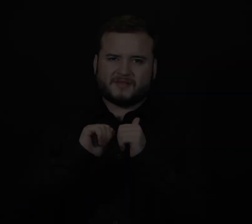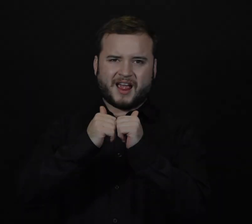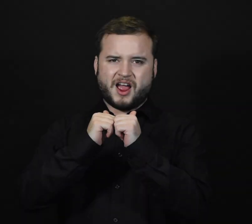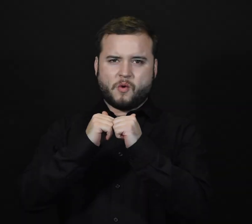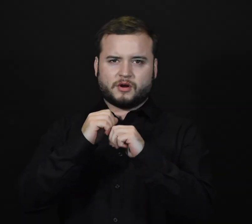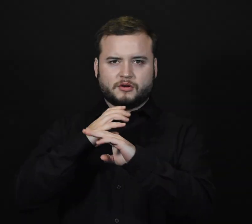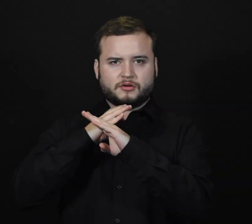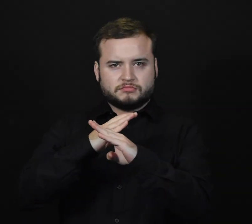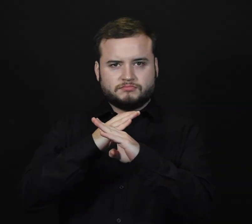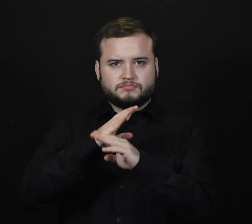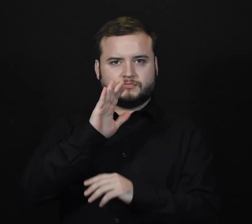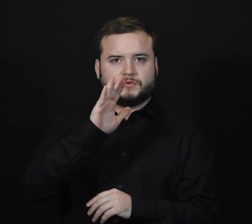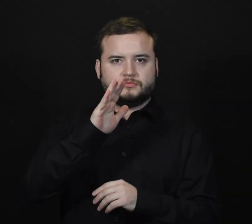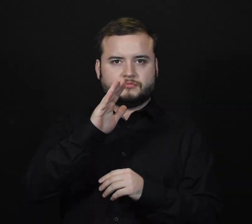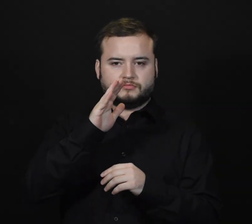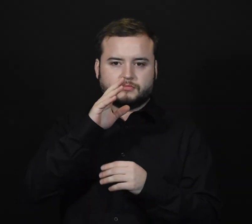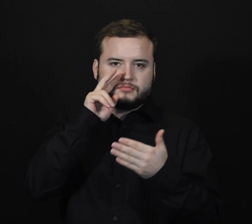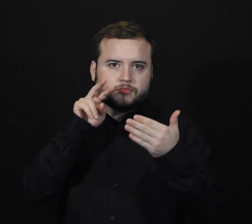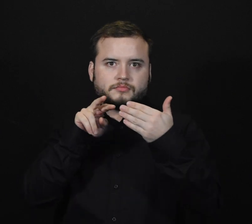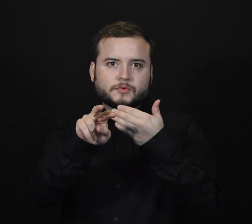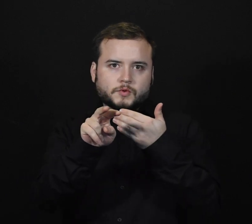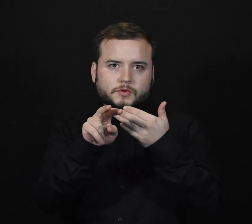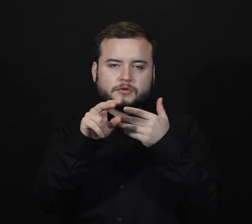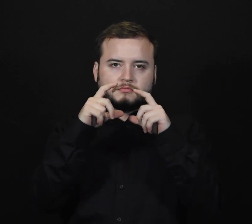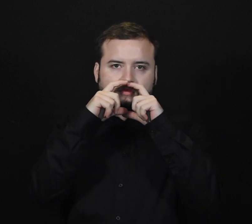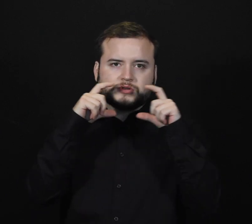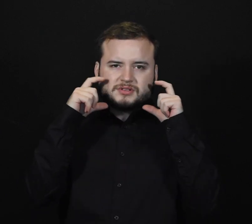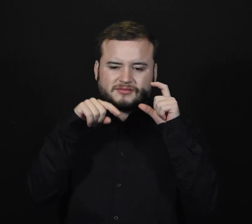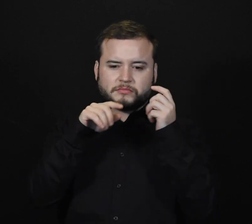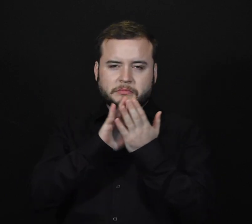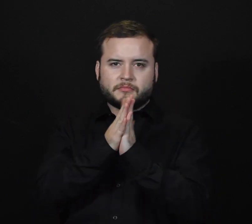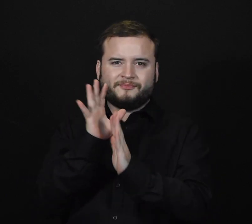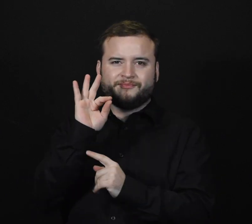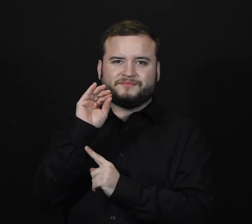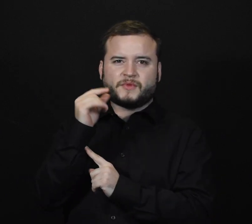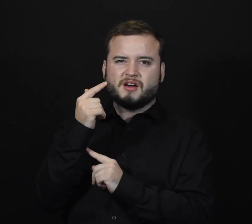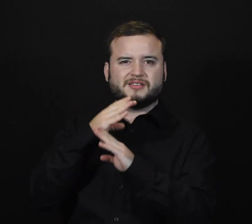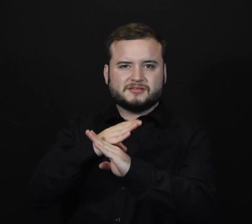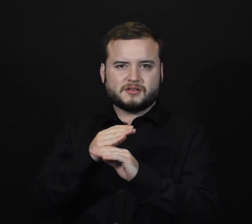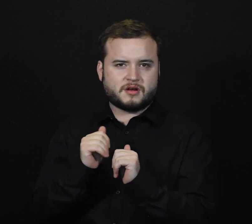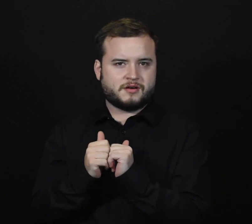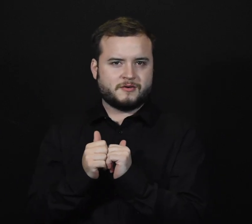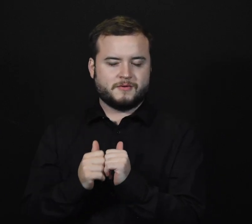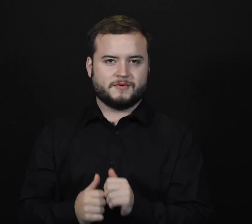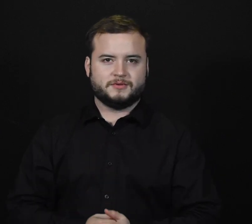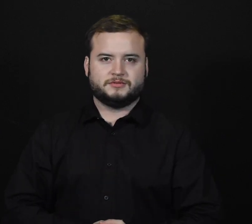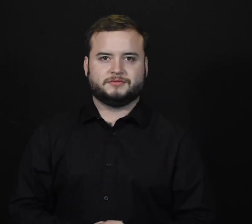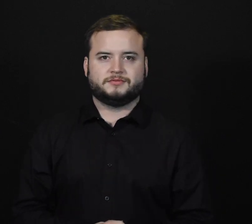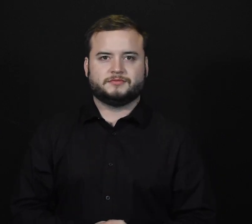How to prevent your transparent mask from fogging.